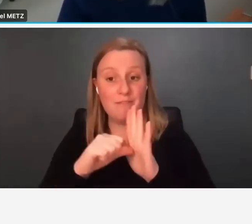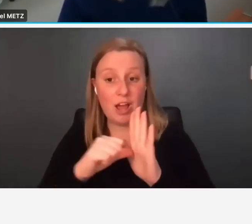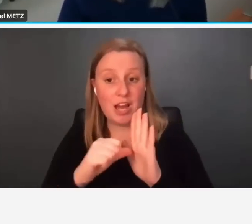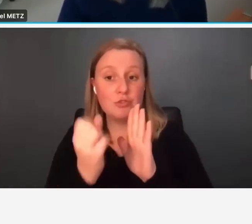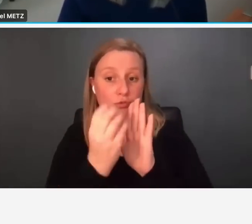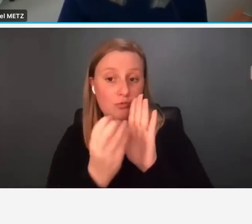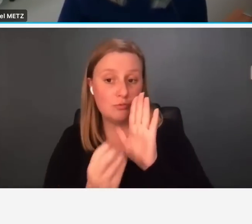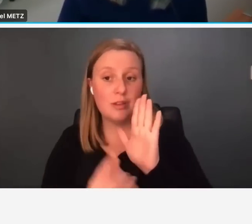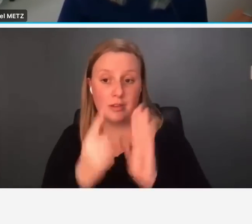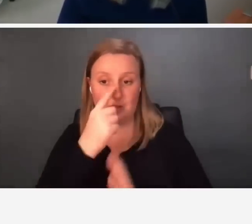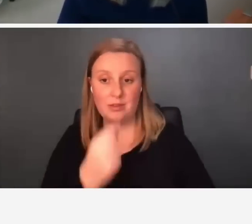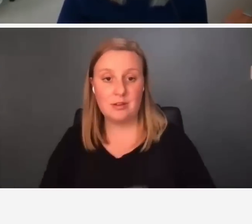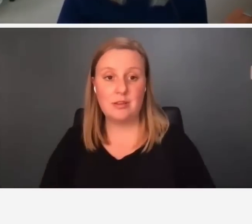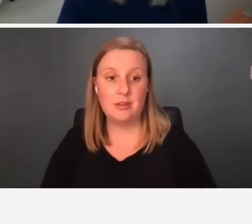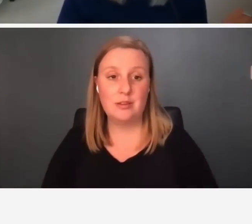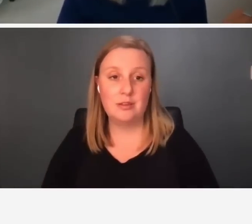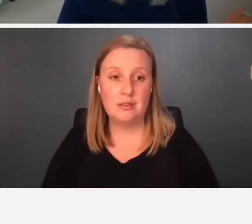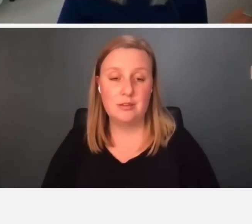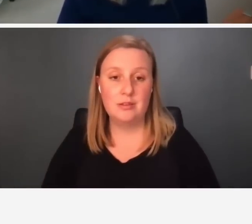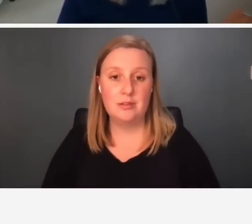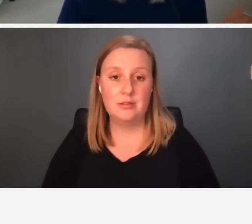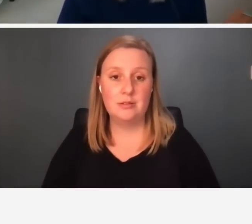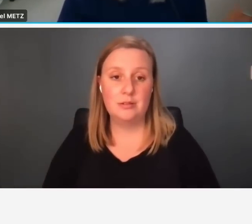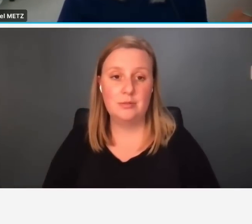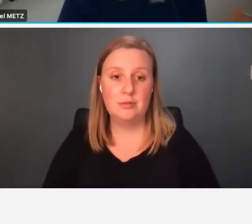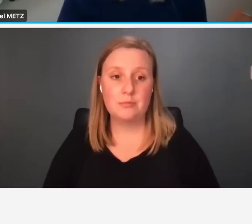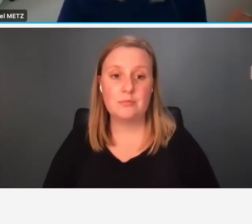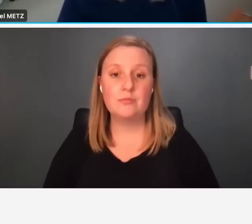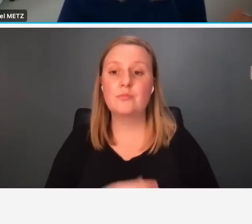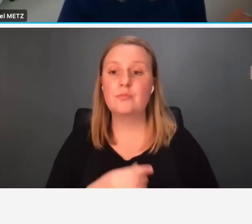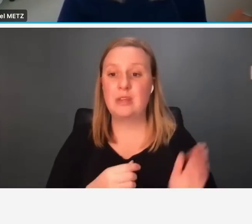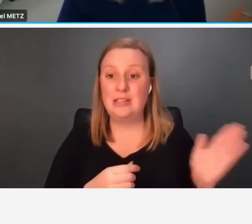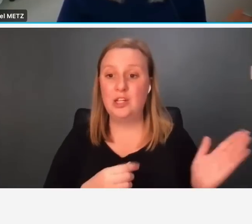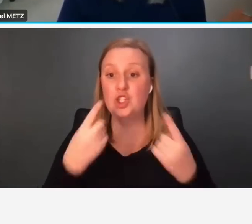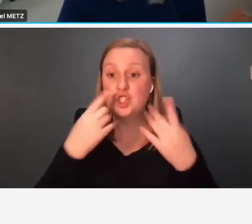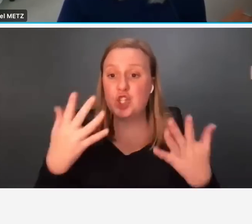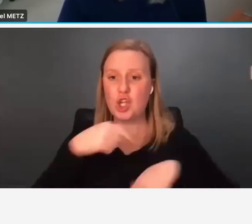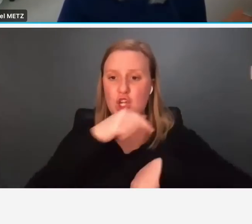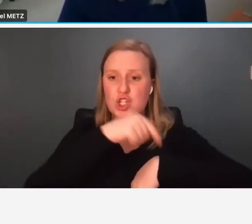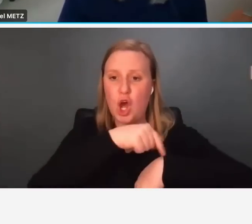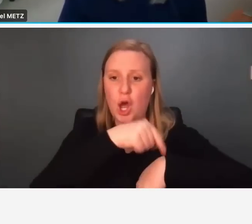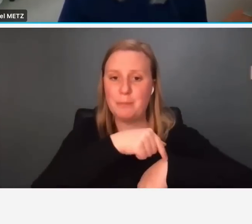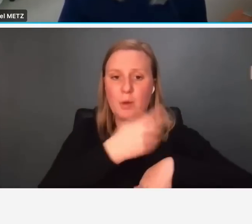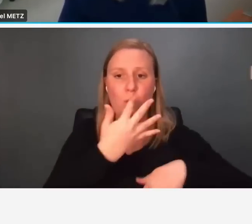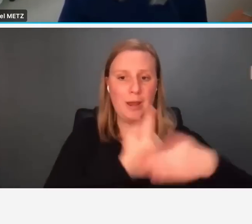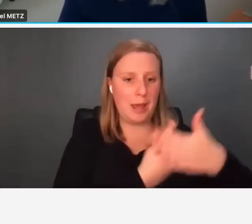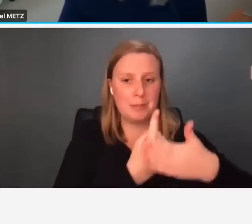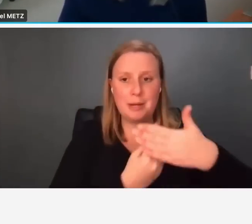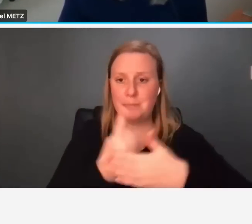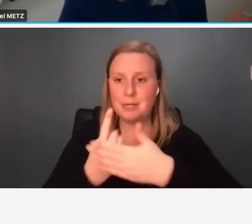The final slide provides an overview for our timeline for developing the new Act. We're currently in the early stages of drafting